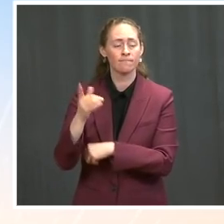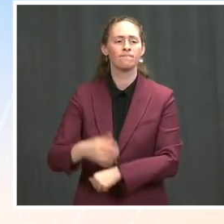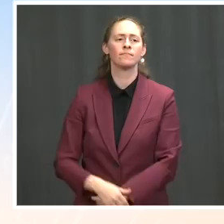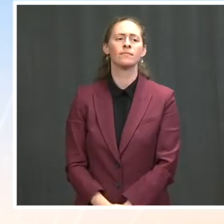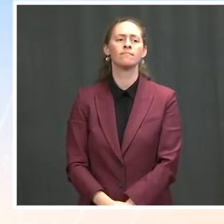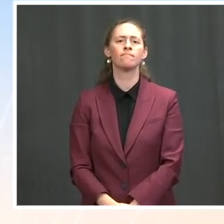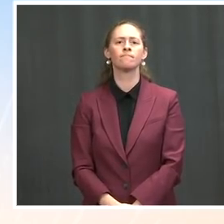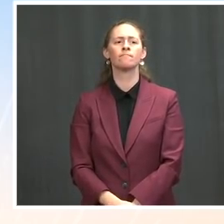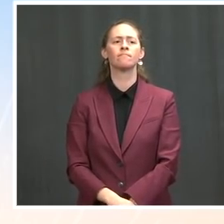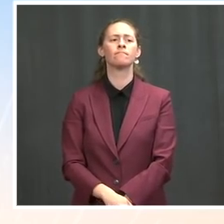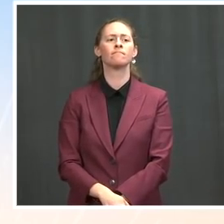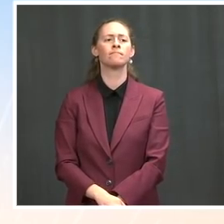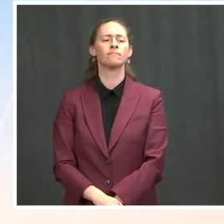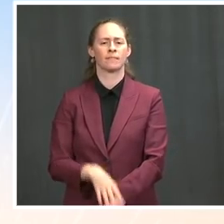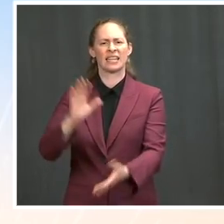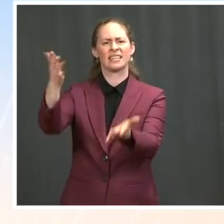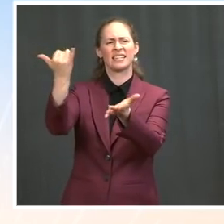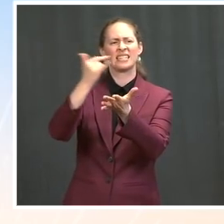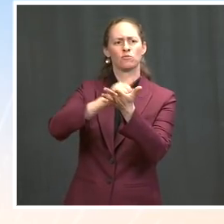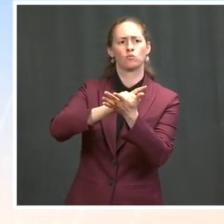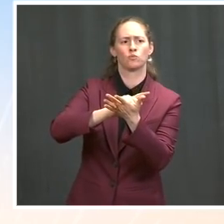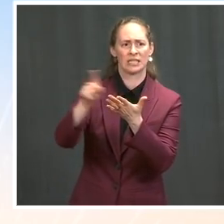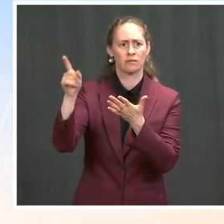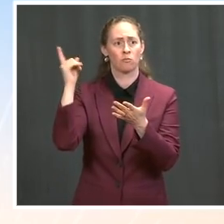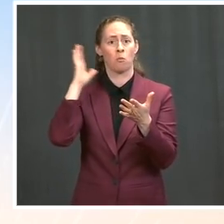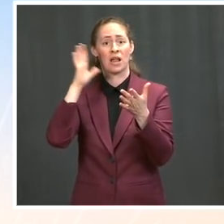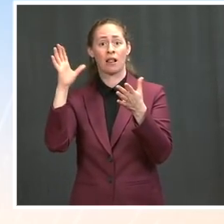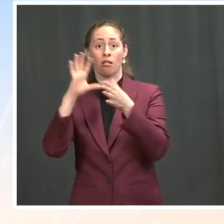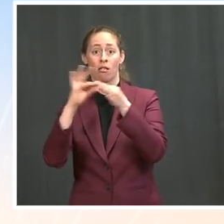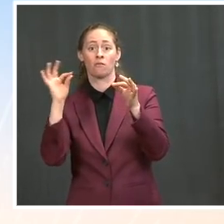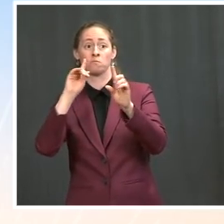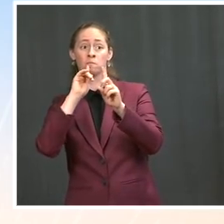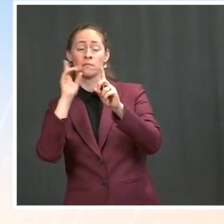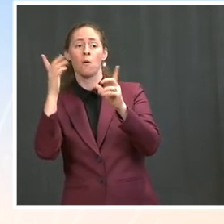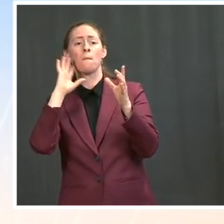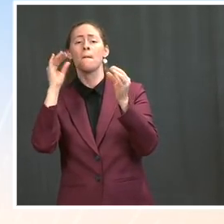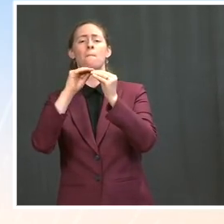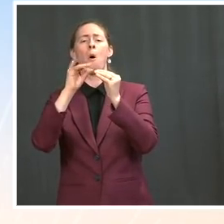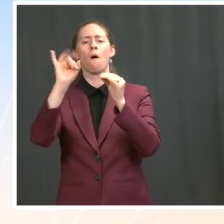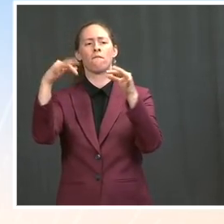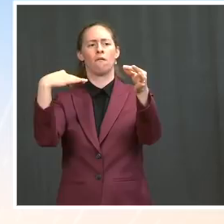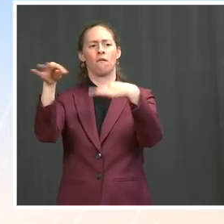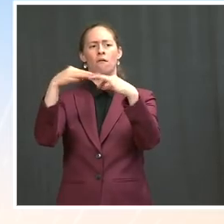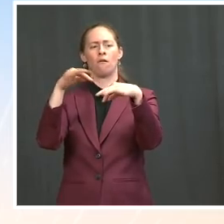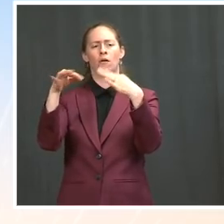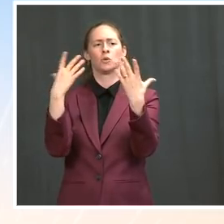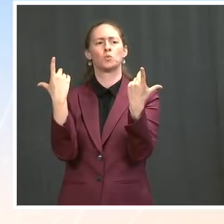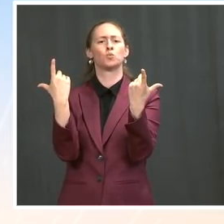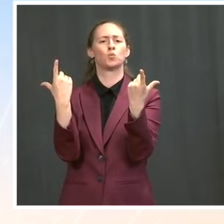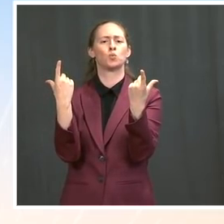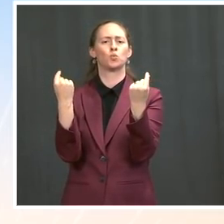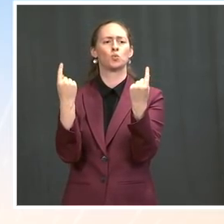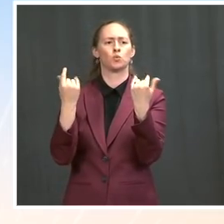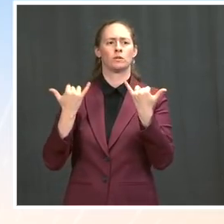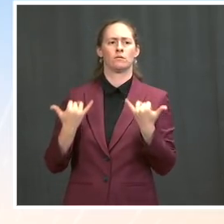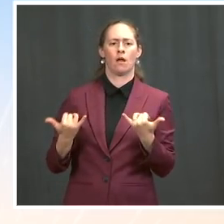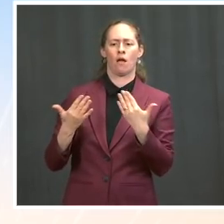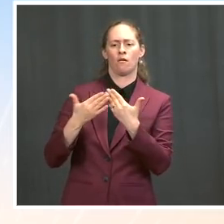as much as a conveying to the American people what he's going to do now to help address the rise in crime we've seen over the last year and a half.